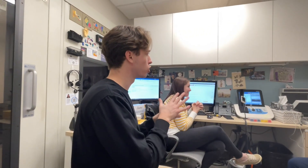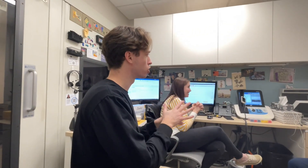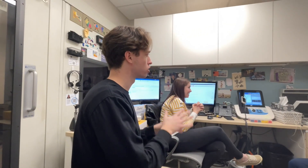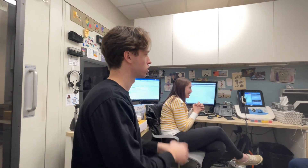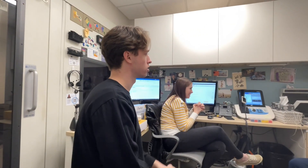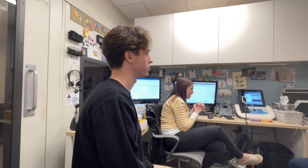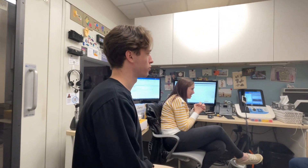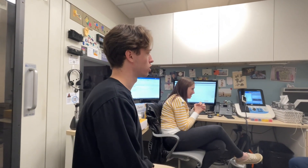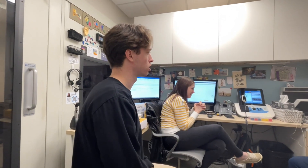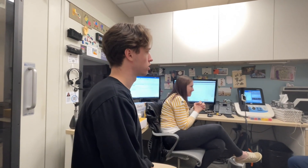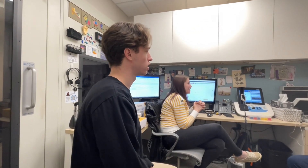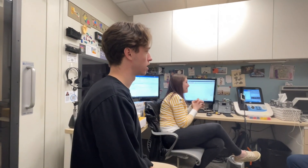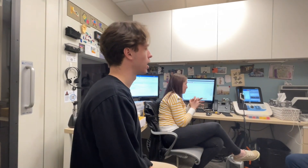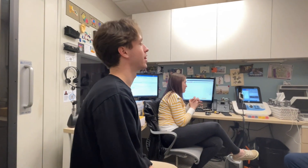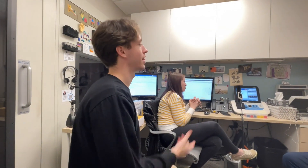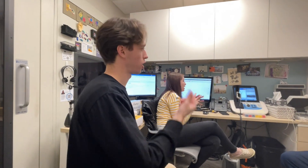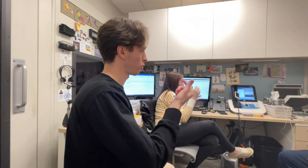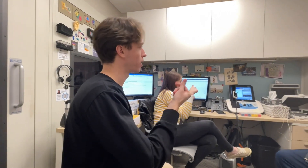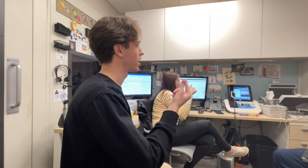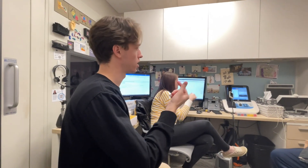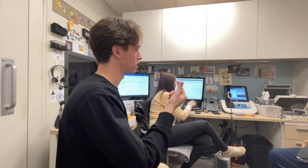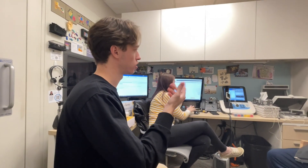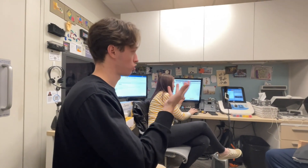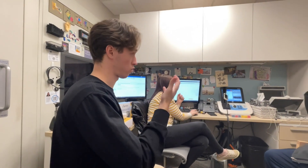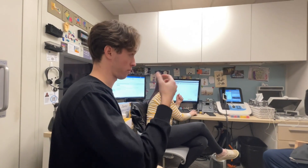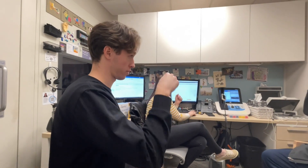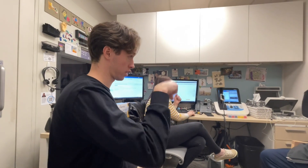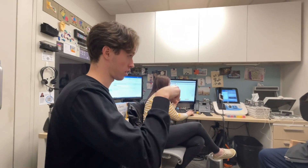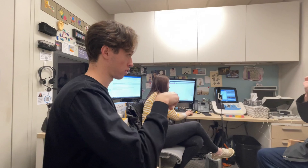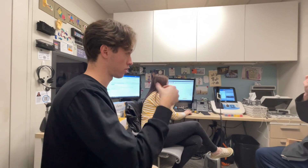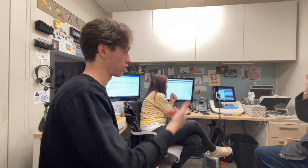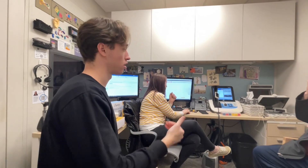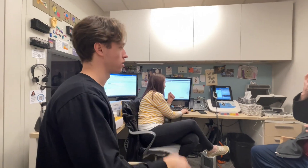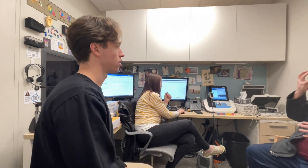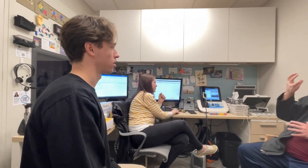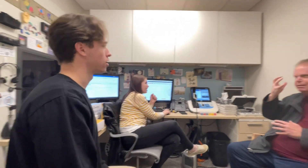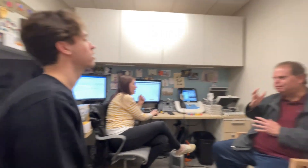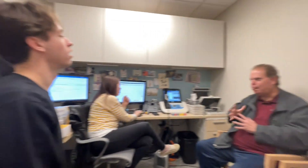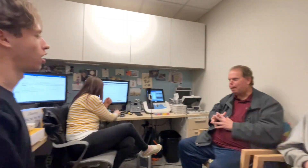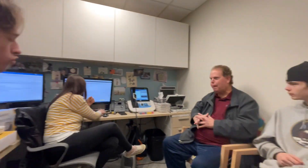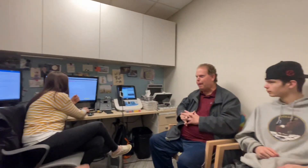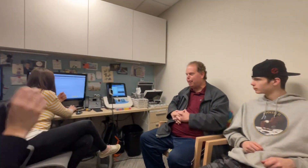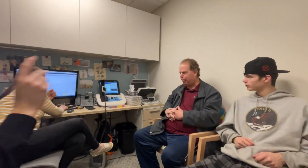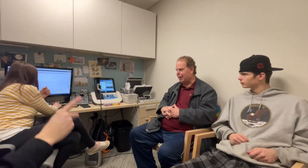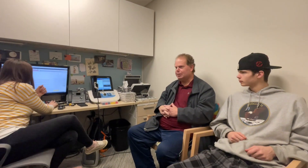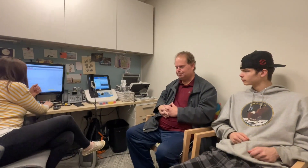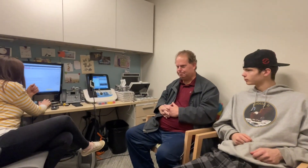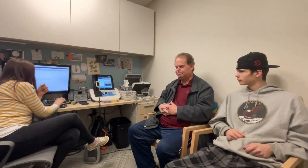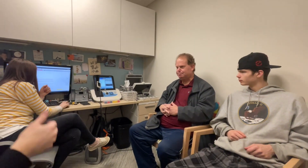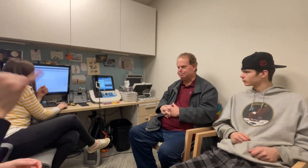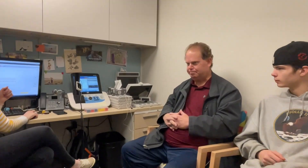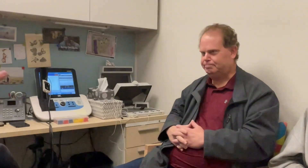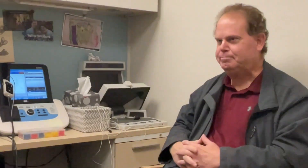a little bit too loud it's a little bit too loud do you want me to go back down a little bit it makes me a little bit to okay then that is the answer we need